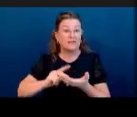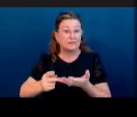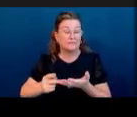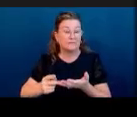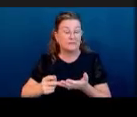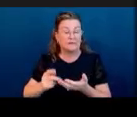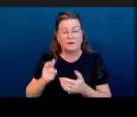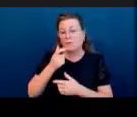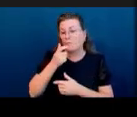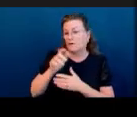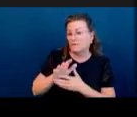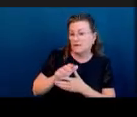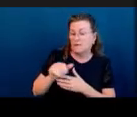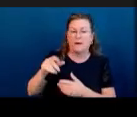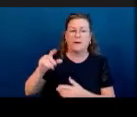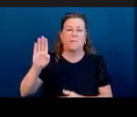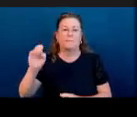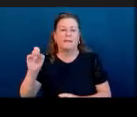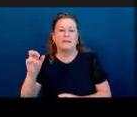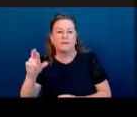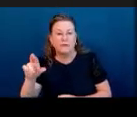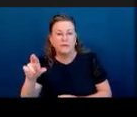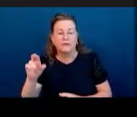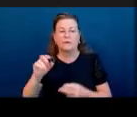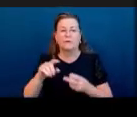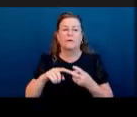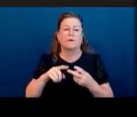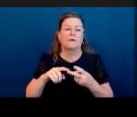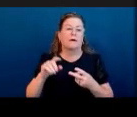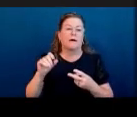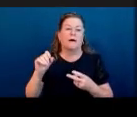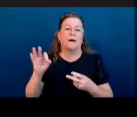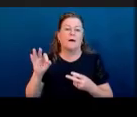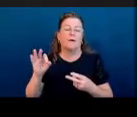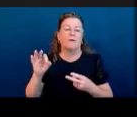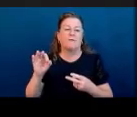videos of a blender. We would watch videos of other appliances